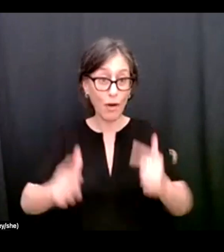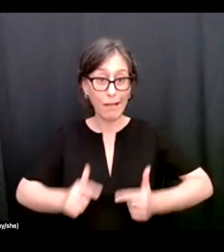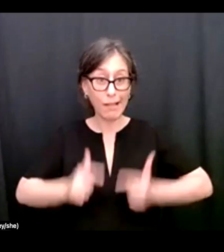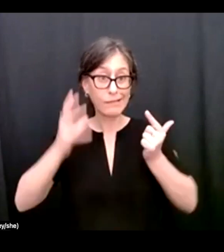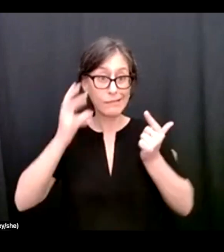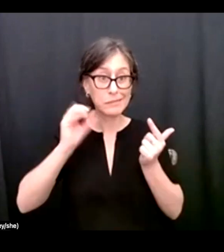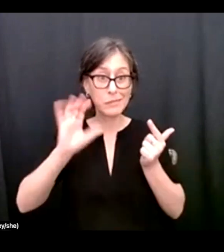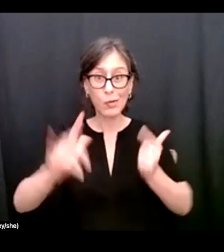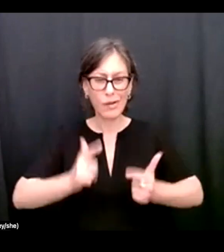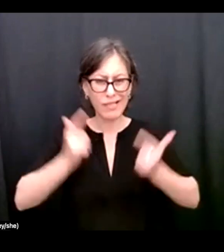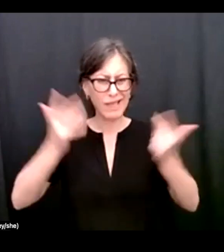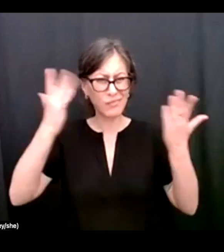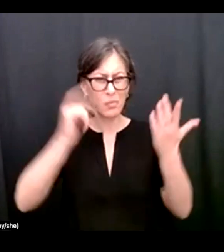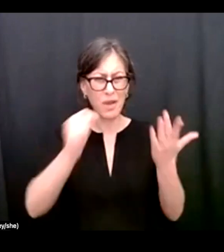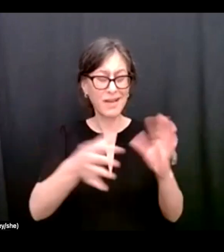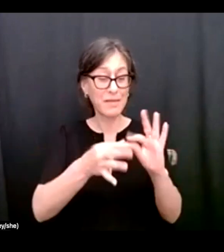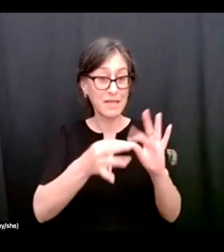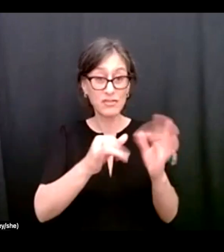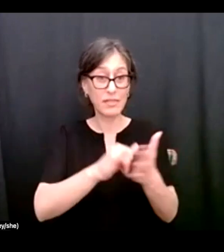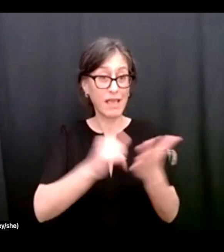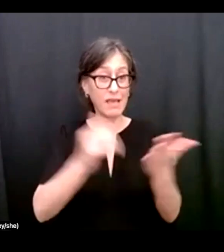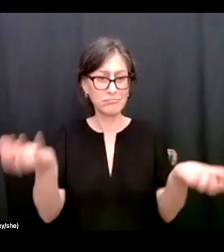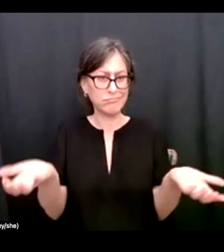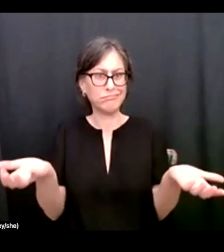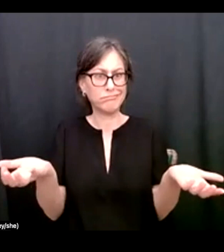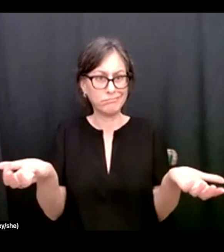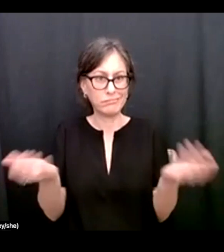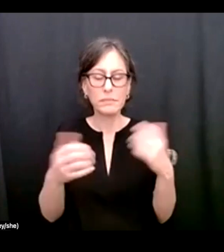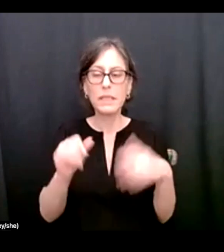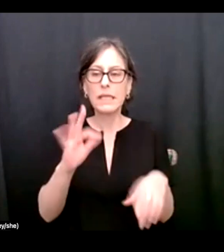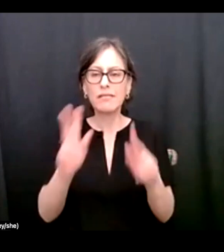your life, why wouldn't you mention it, you know? And if folks need to Google something,